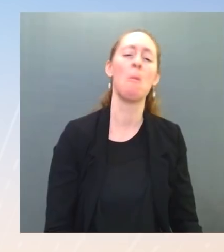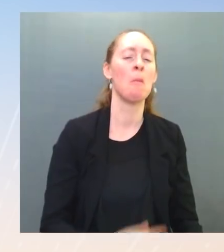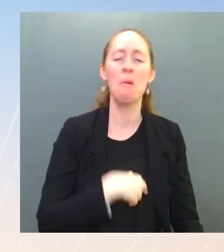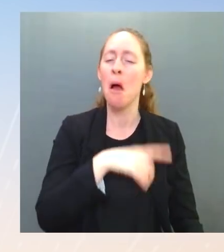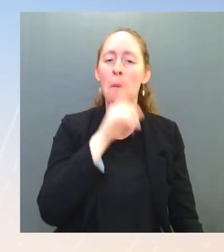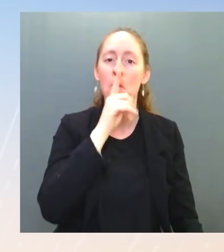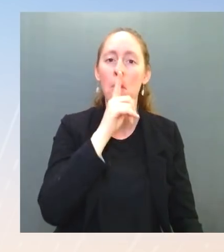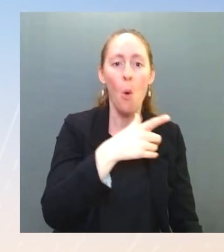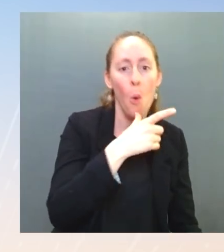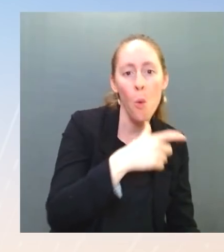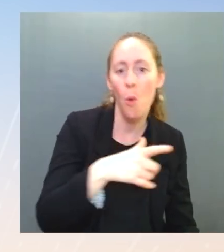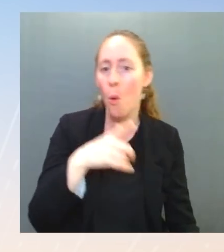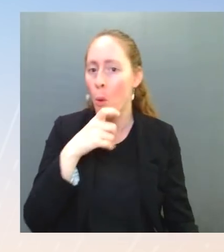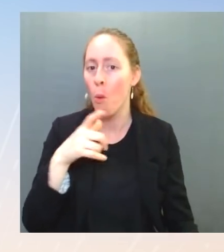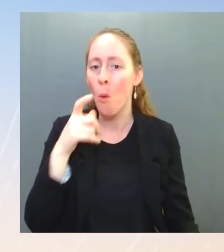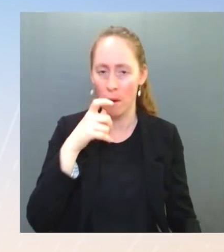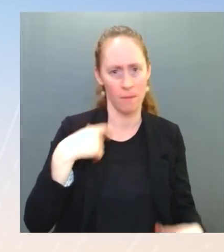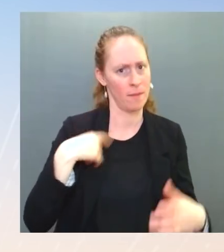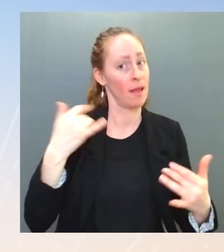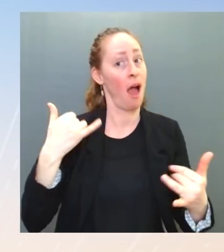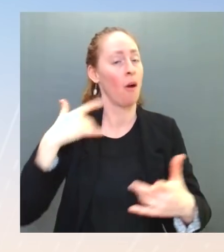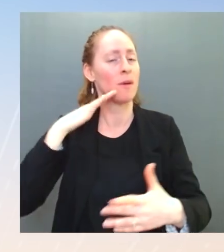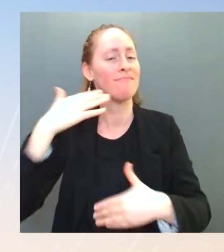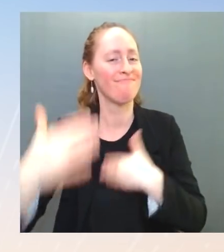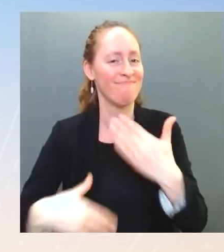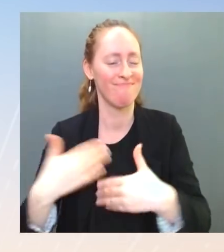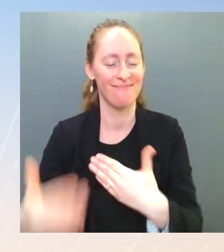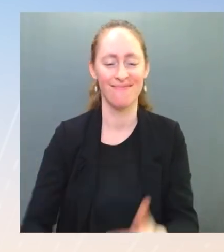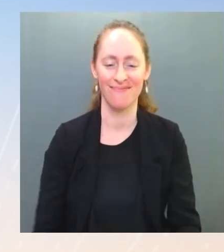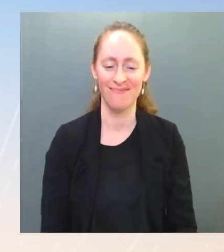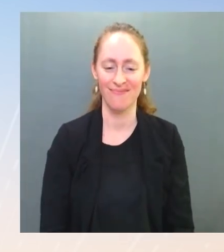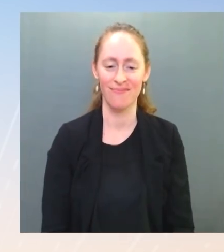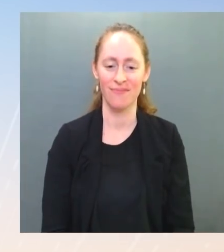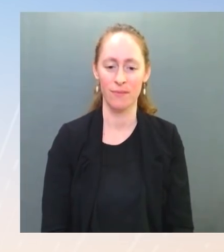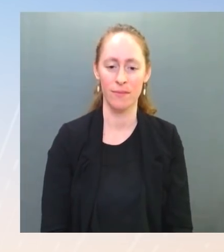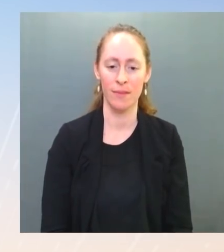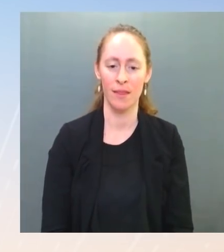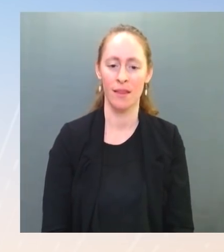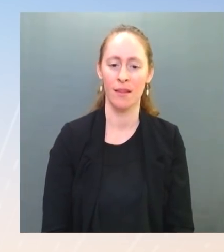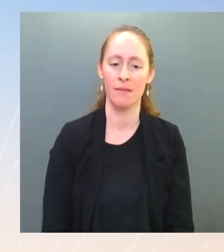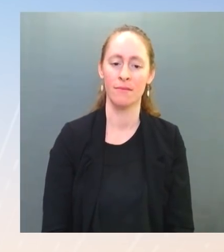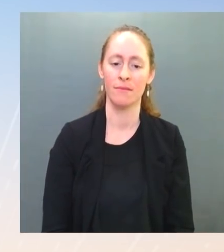The President was photographed over the weekend in Washington DC wearing a mask. I just wanted to, if you could,